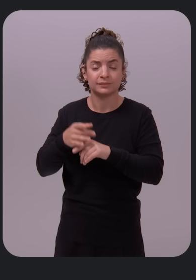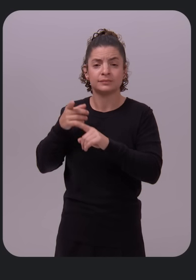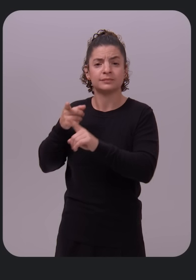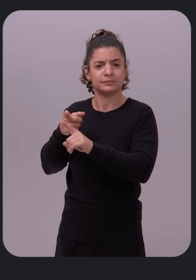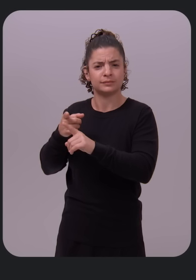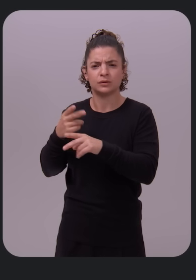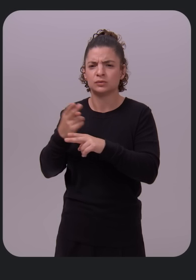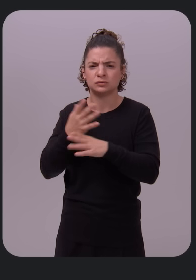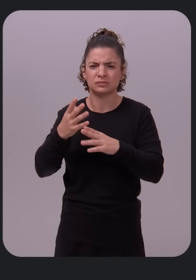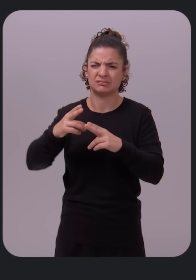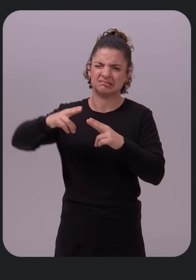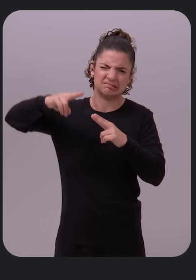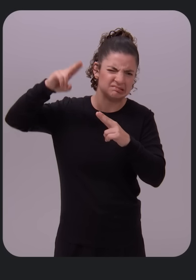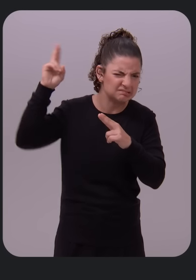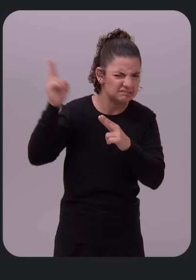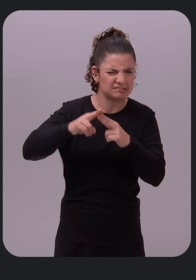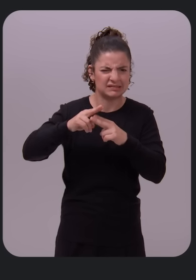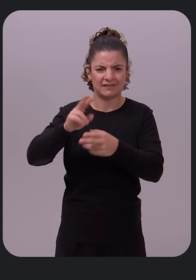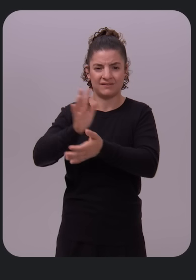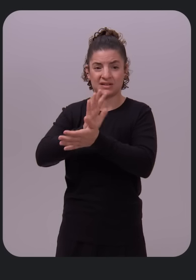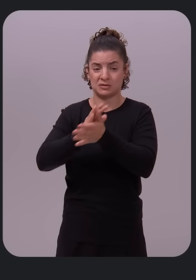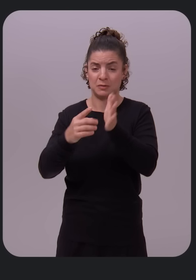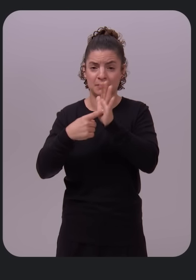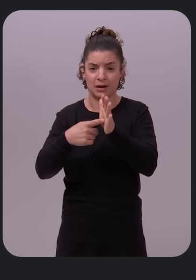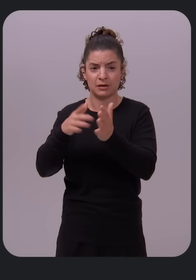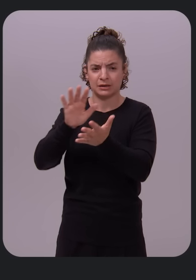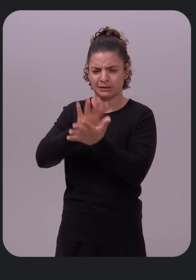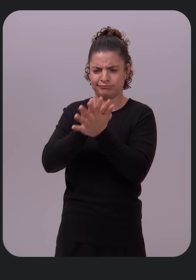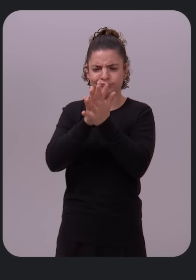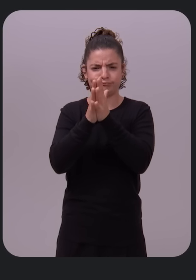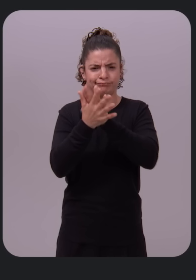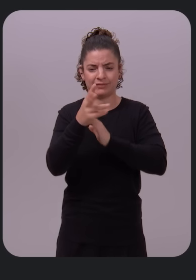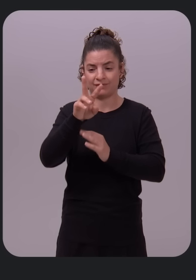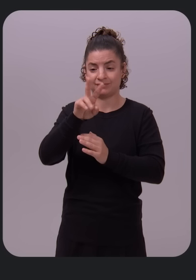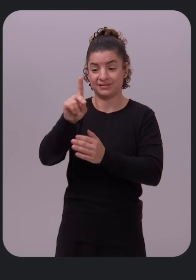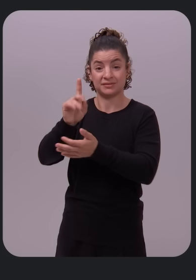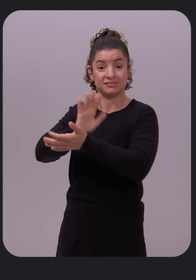Beam uses a new state of the art video model to transform 2D